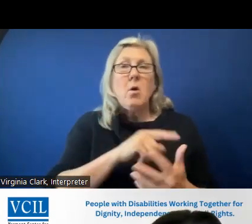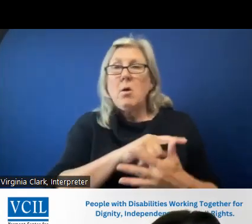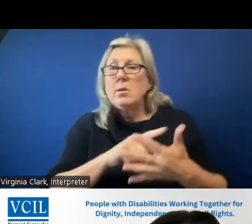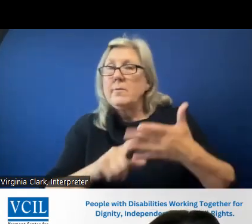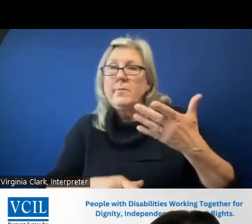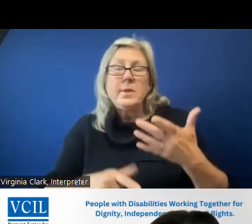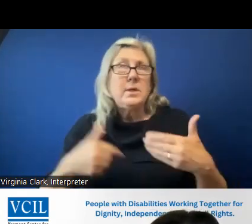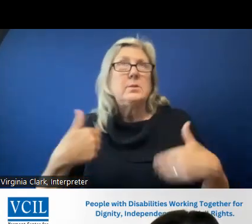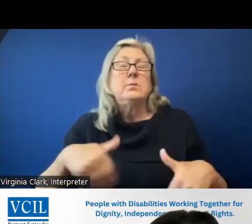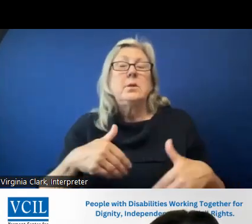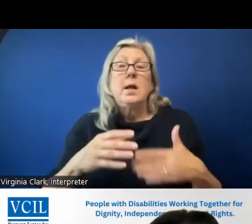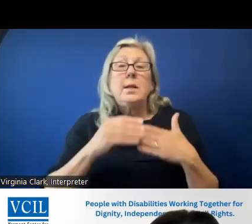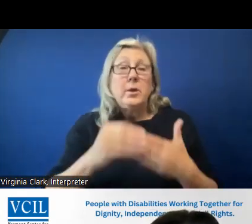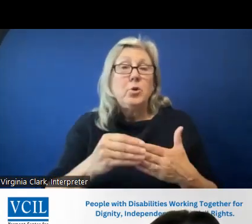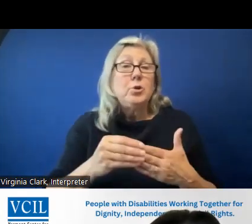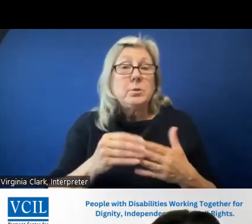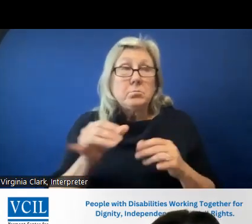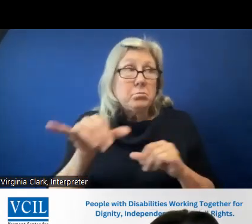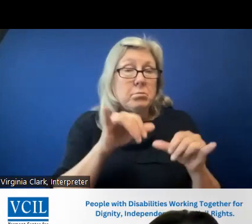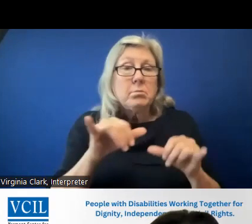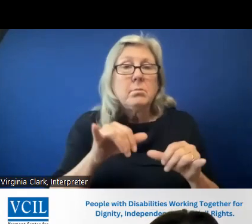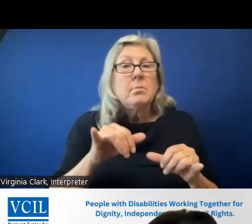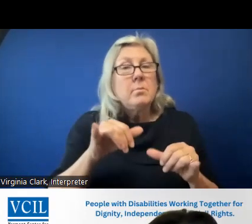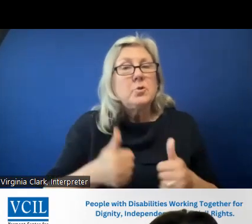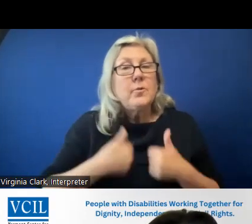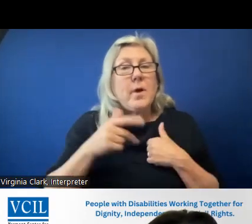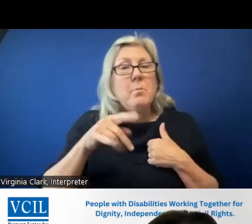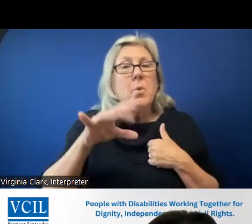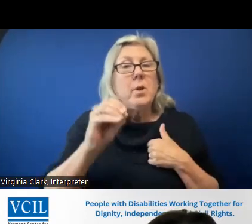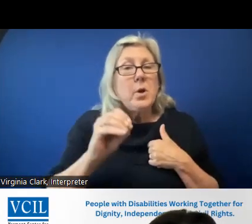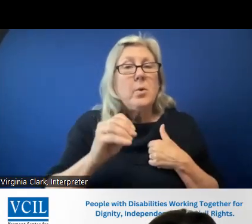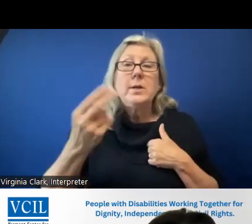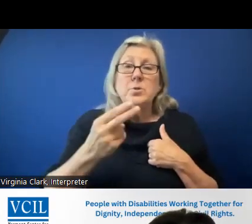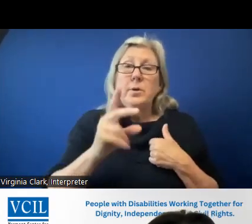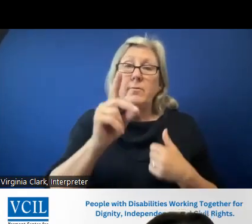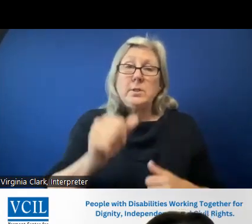is they were polio survivors. The history of disability rights in the United States